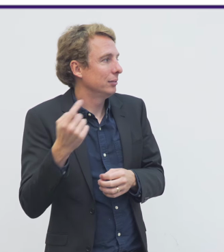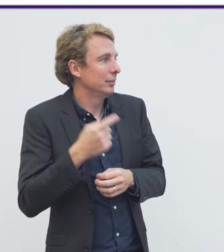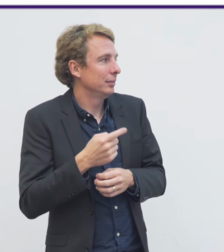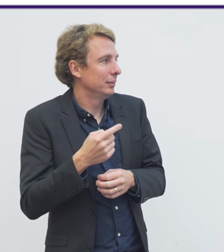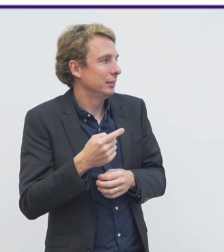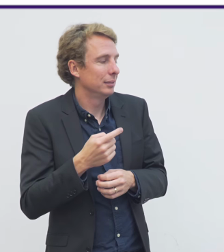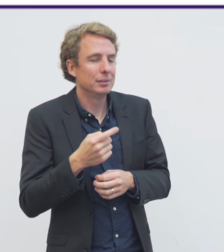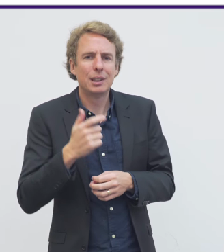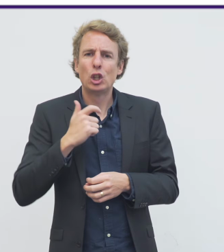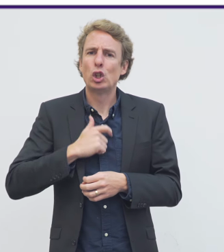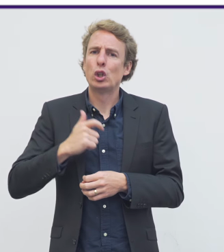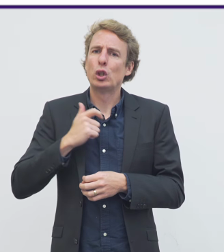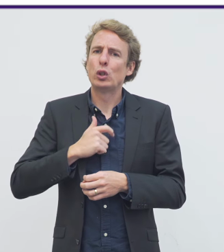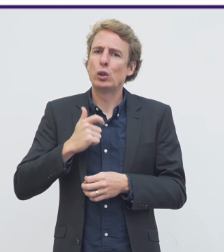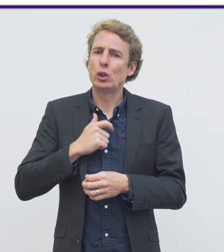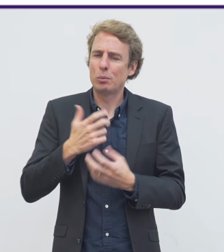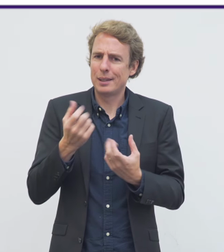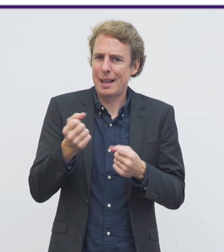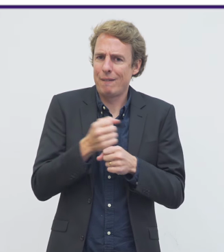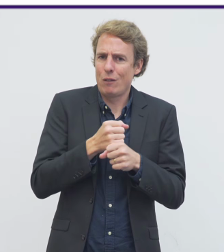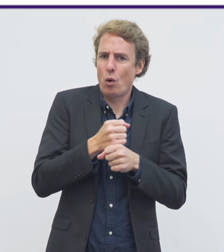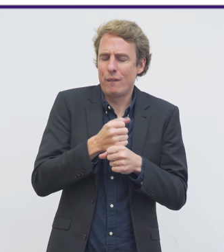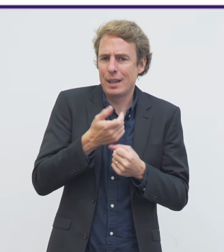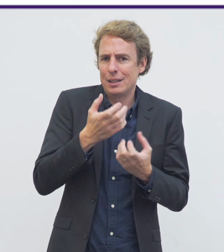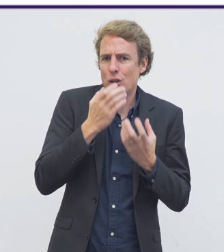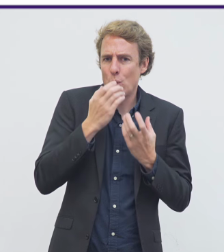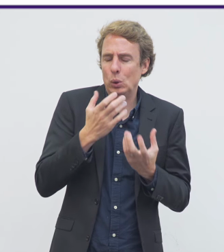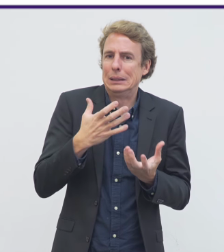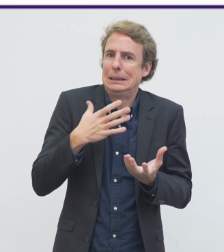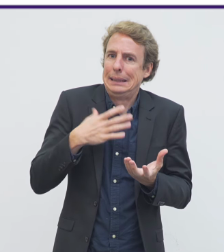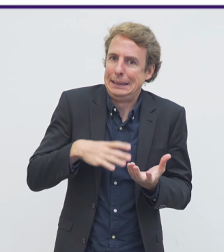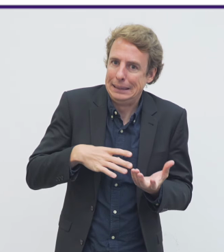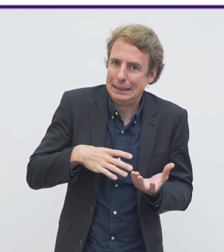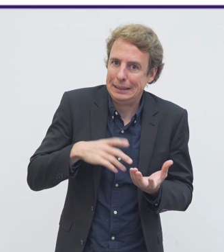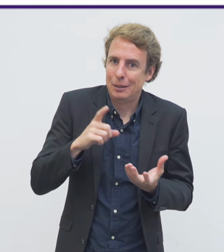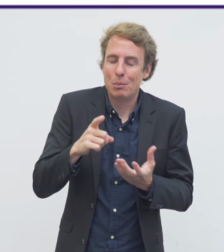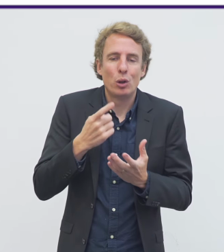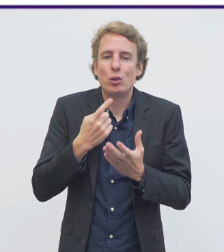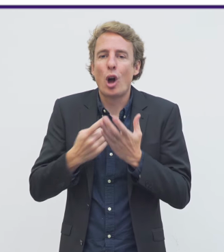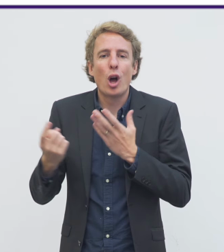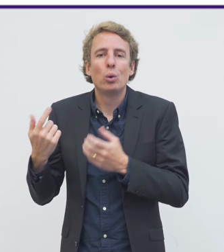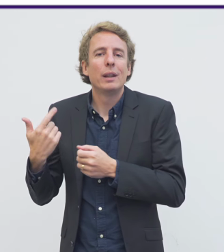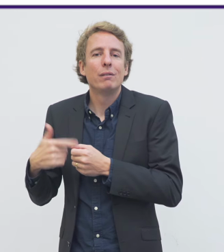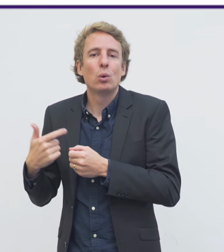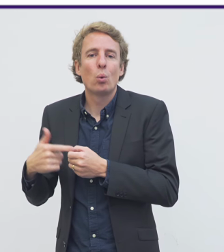"Humans run on coffee and donuts in the end, but donuts are not just fuel, it's feedback."